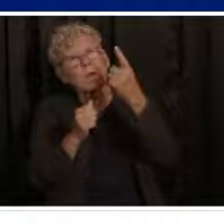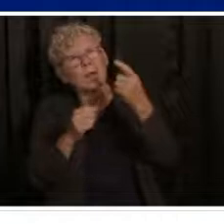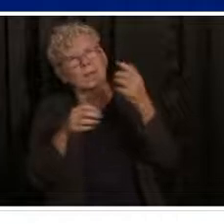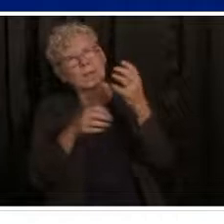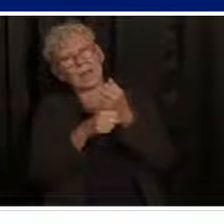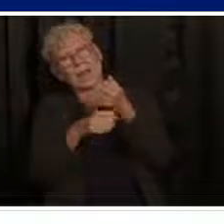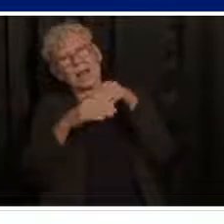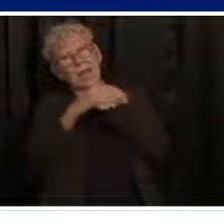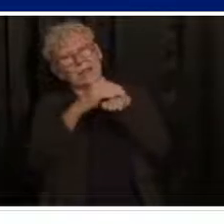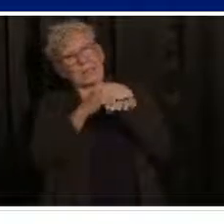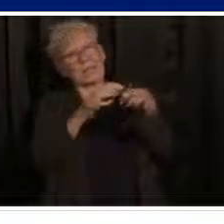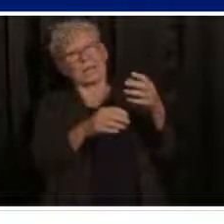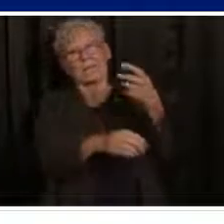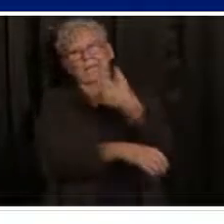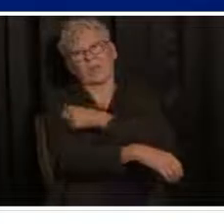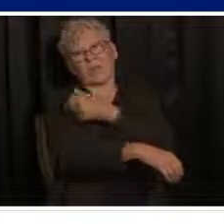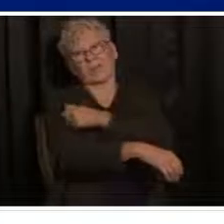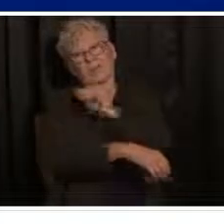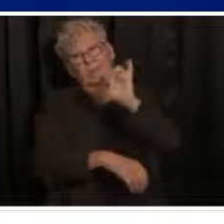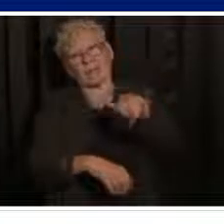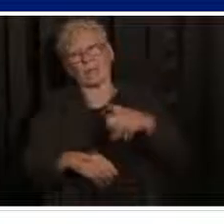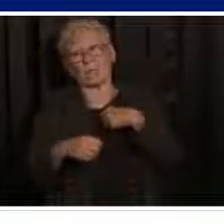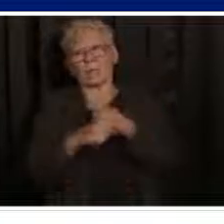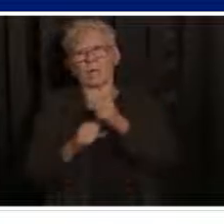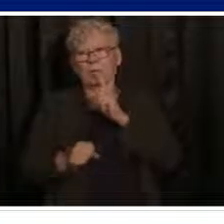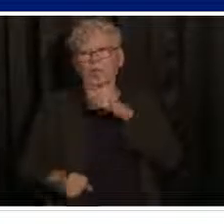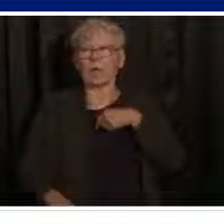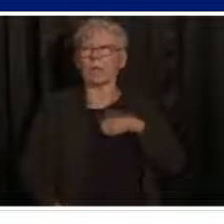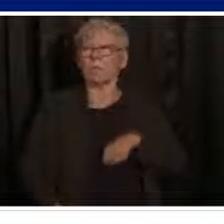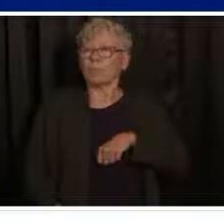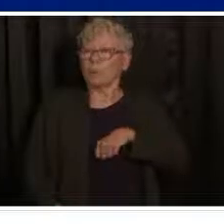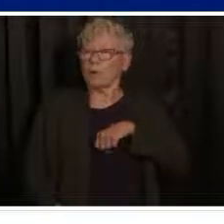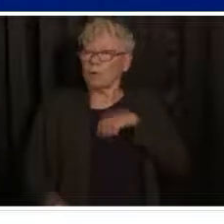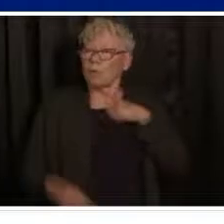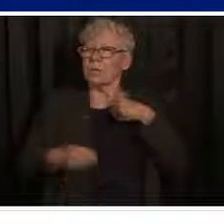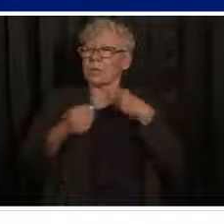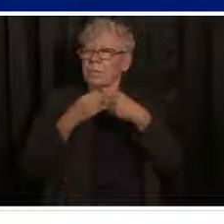that we are buses have provided more than 21 thousand doses at